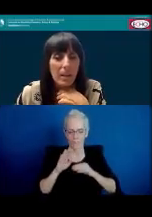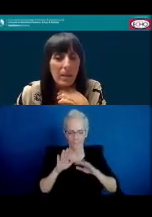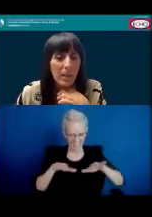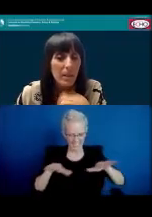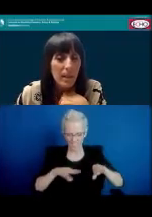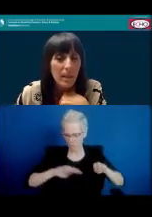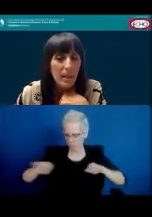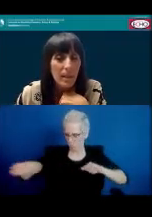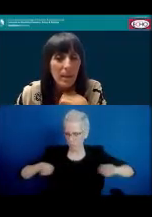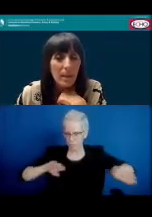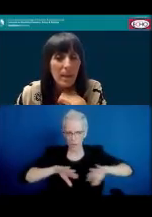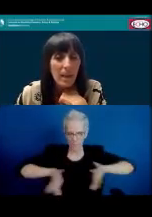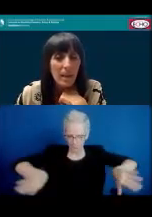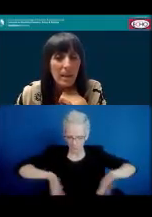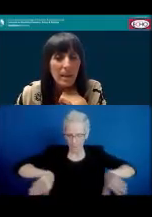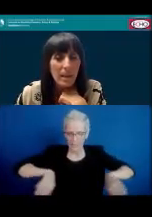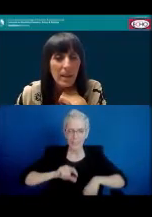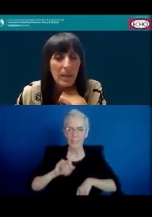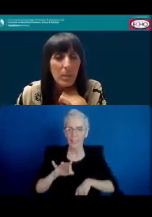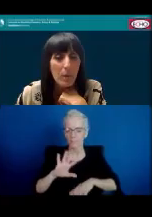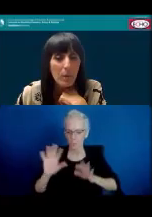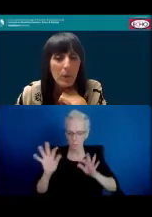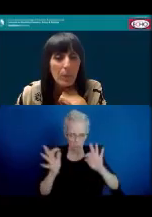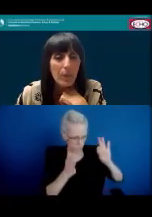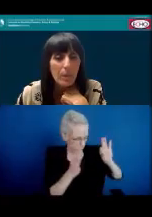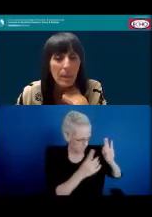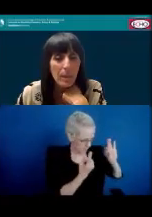when he was into something else, to give him more room to play